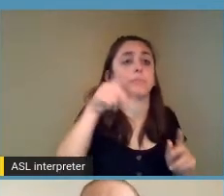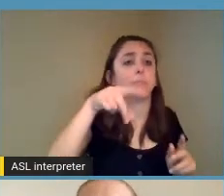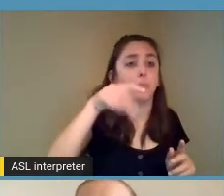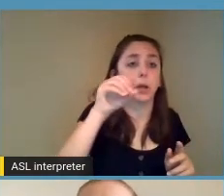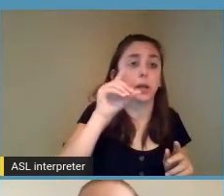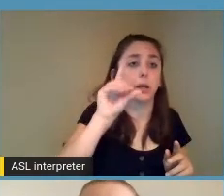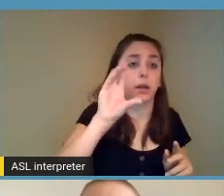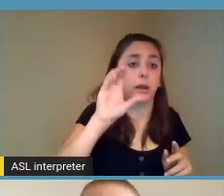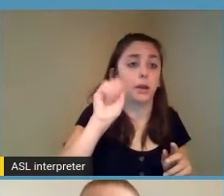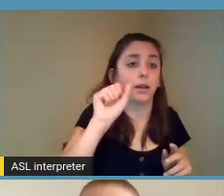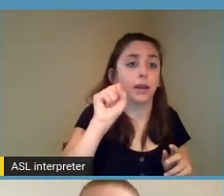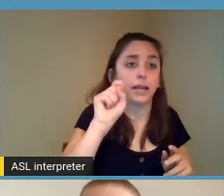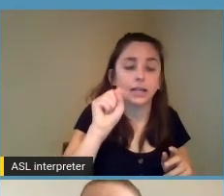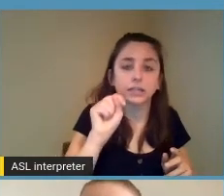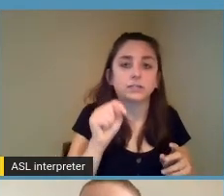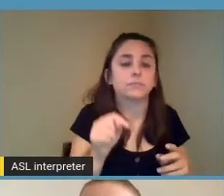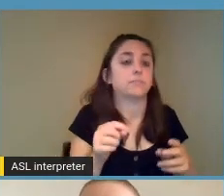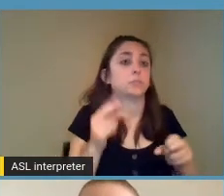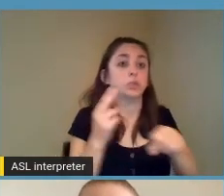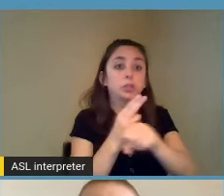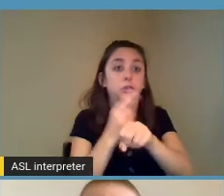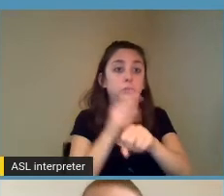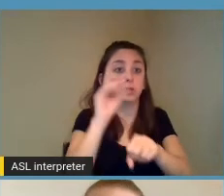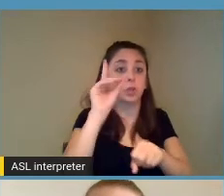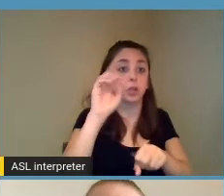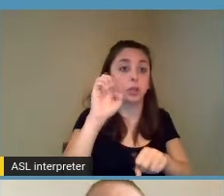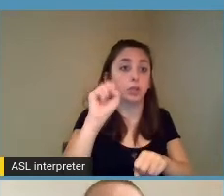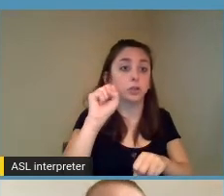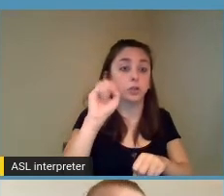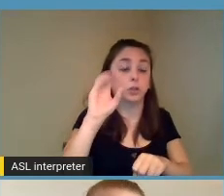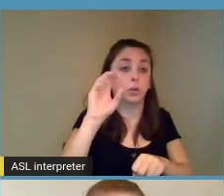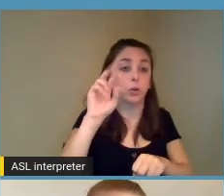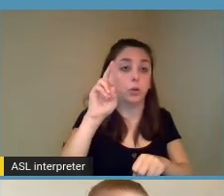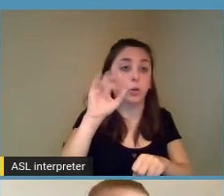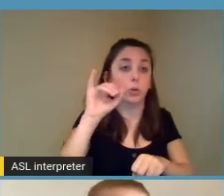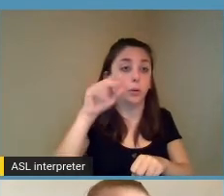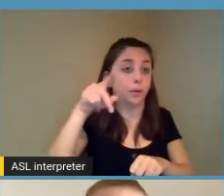can use Descript either to organize your story, put your story together and we will talk a